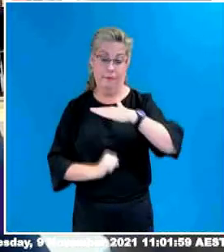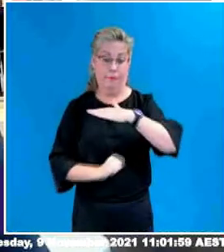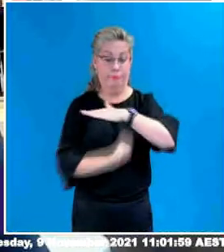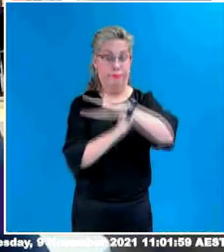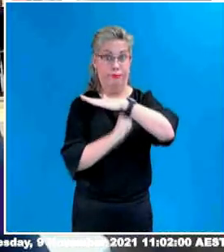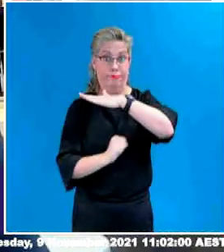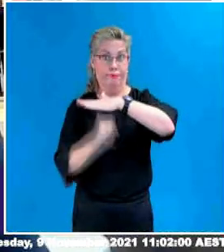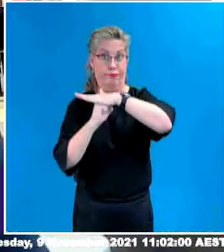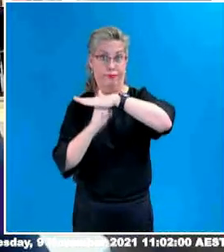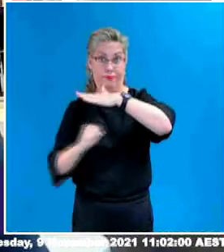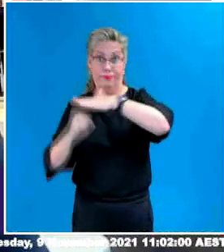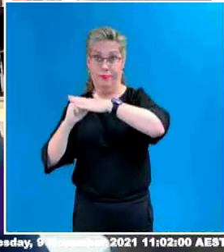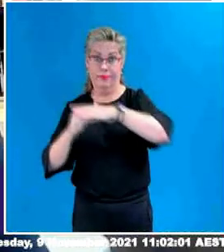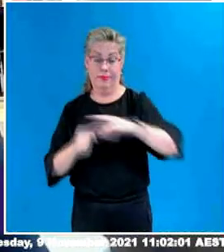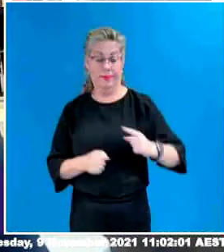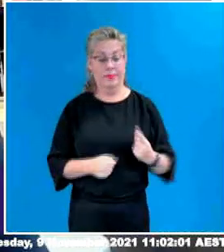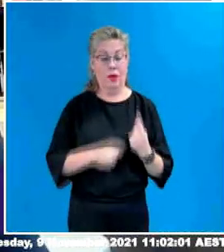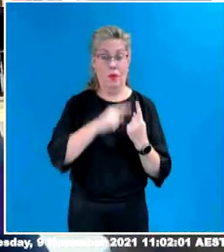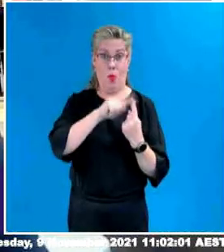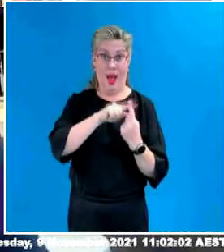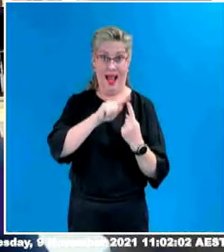that it is the nation state or the country's duty